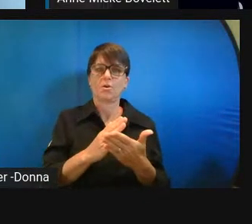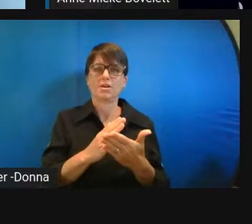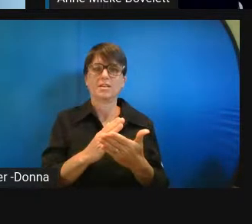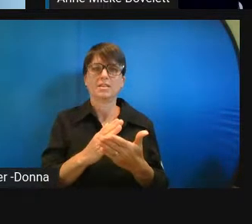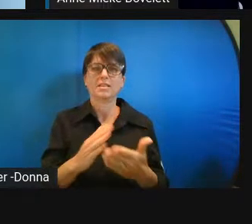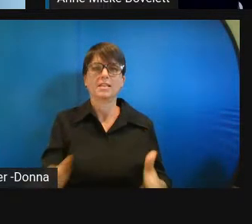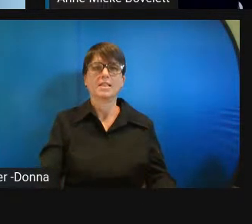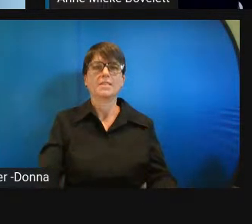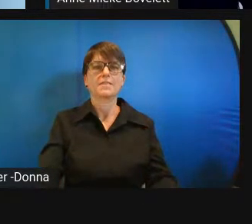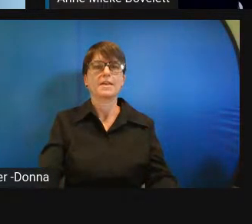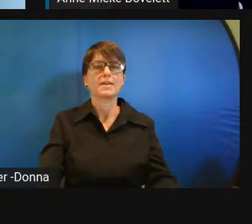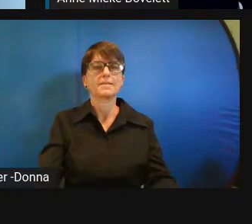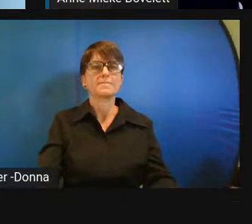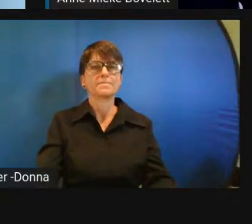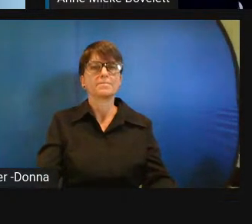But that is not the crucial thing.